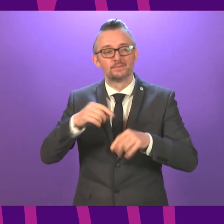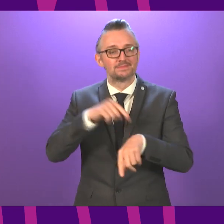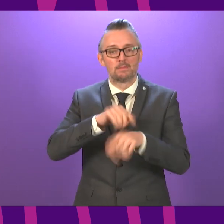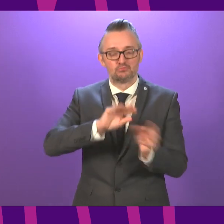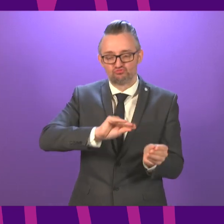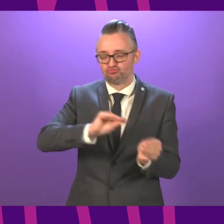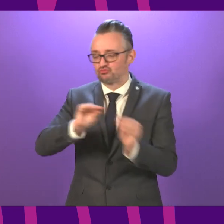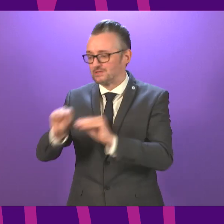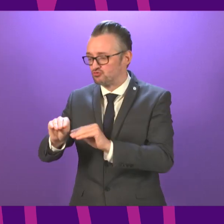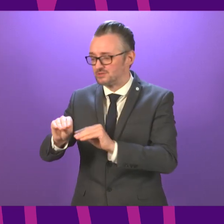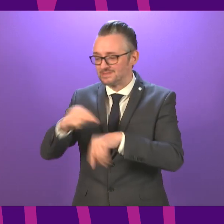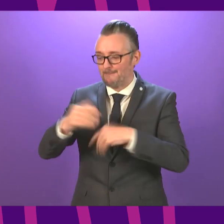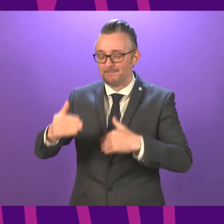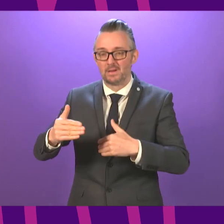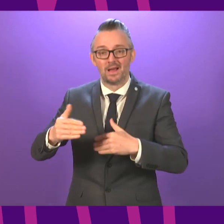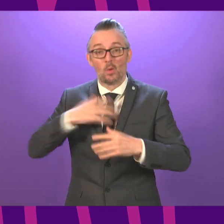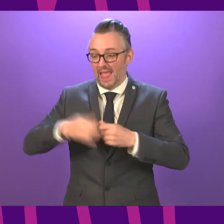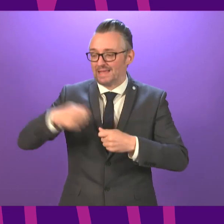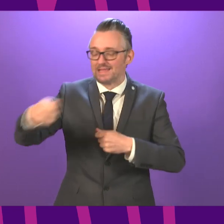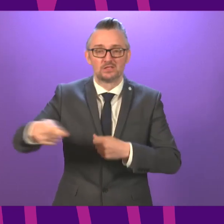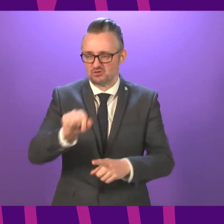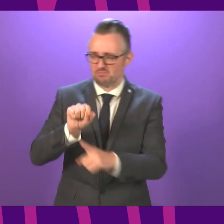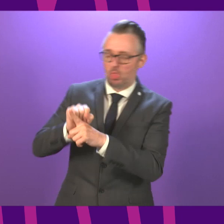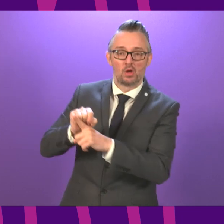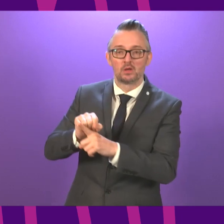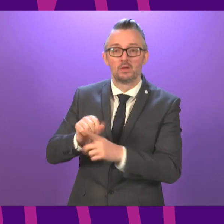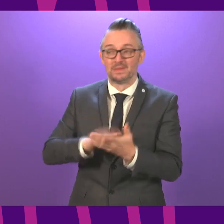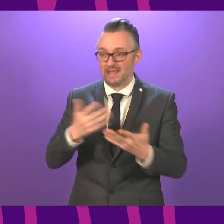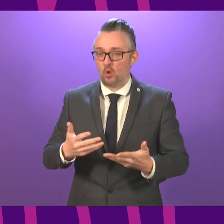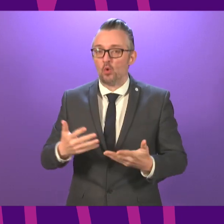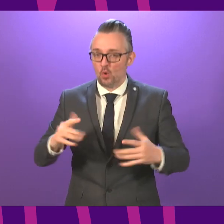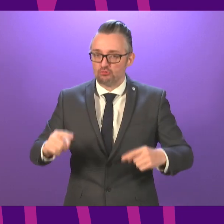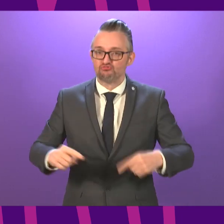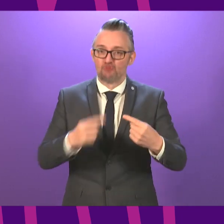at a more challenging time. The concurrent challenges of dealing with the end of transition,